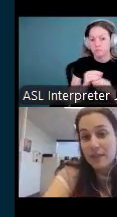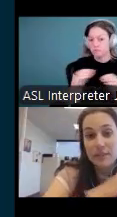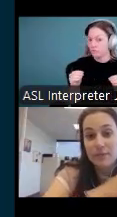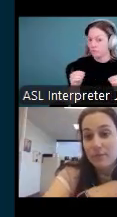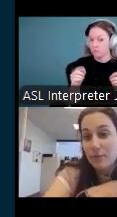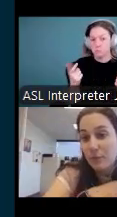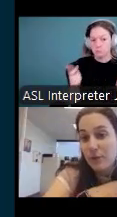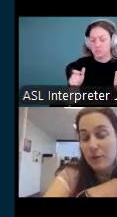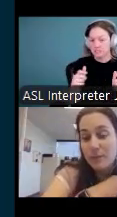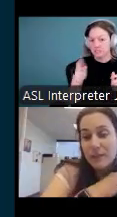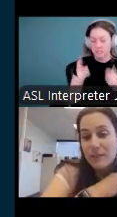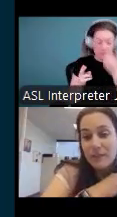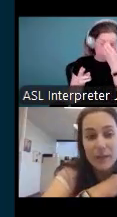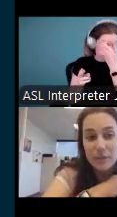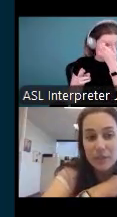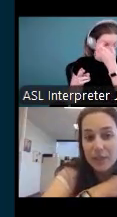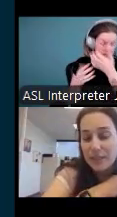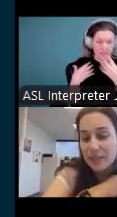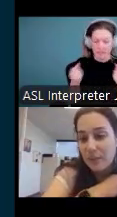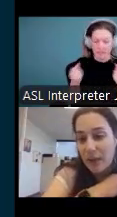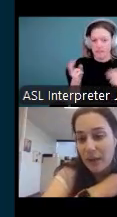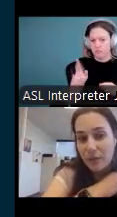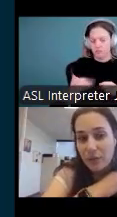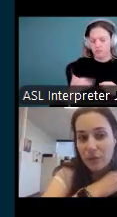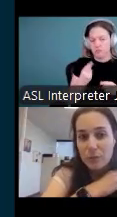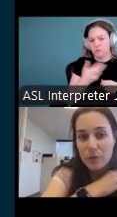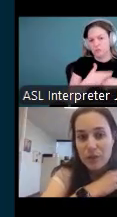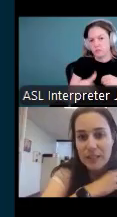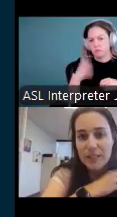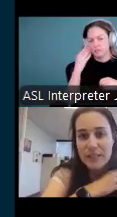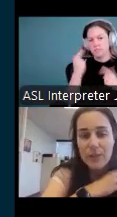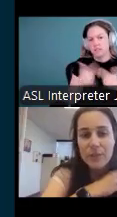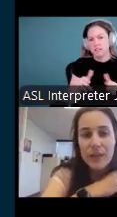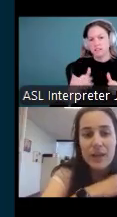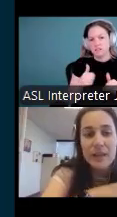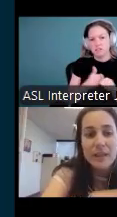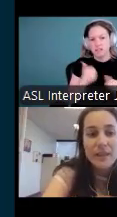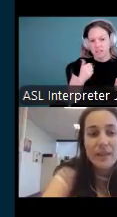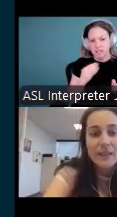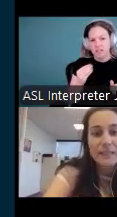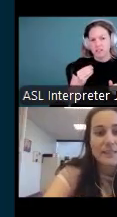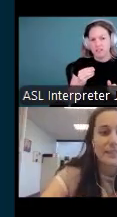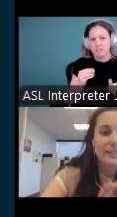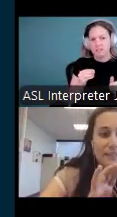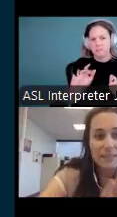just were referred because of language delays and mild gross motor delays, so that's